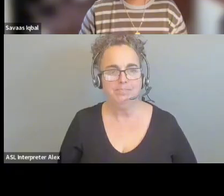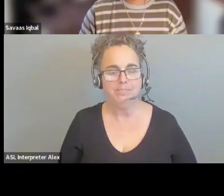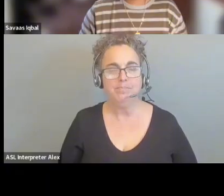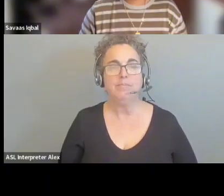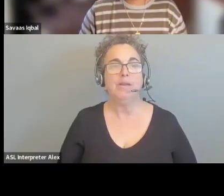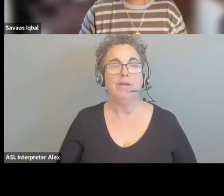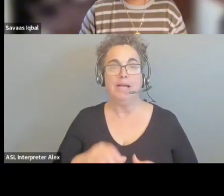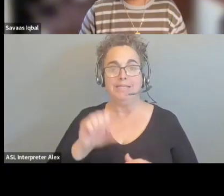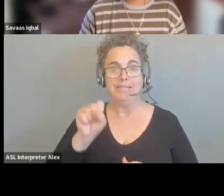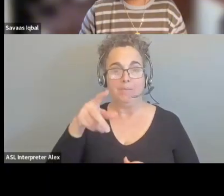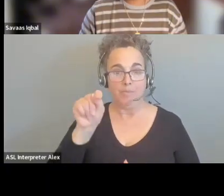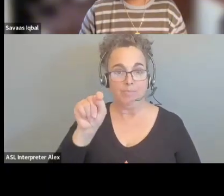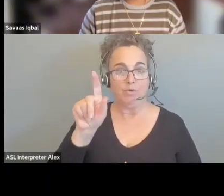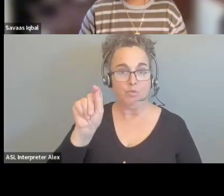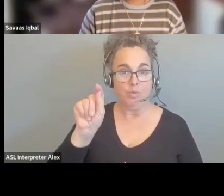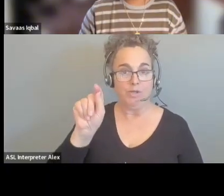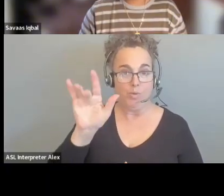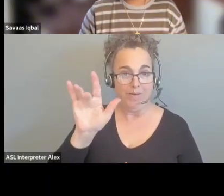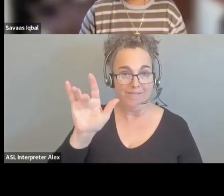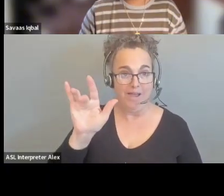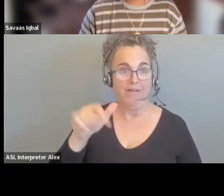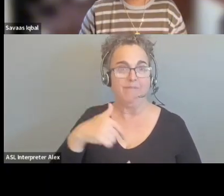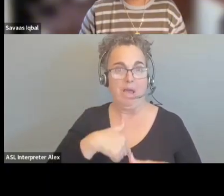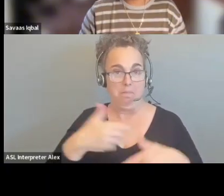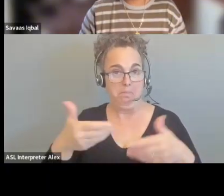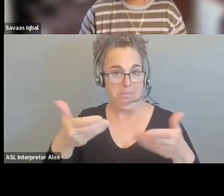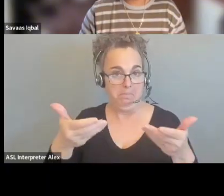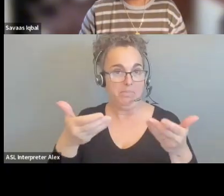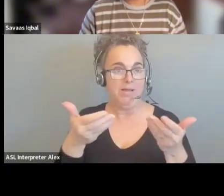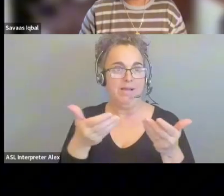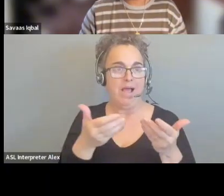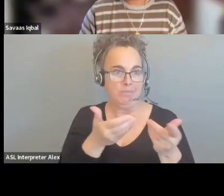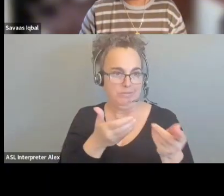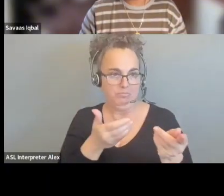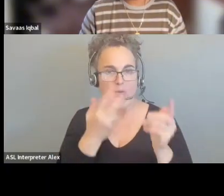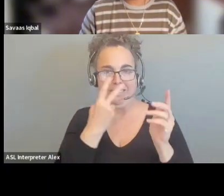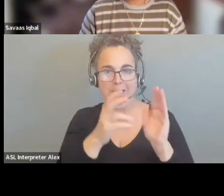Then September 2025, I'm here with two members of the team.